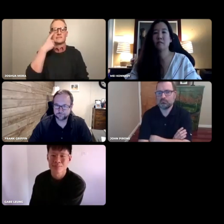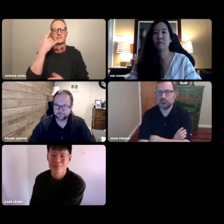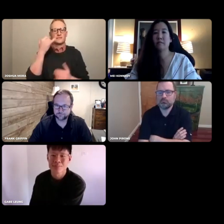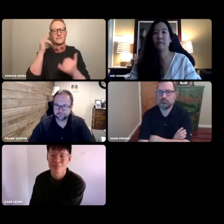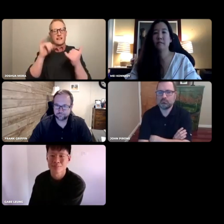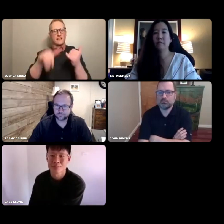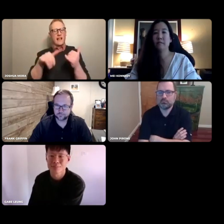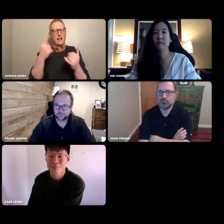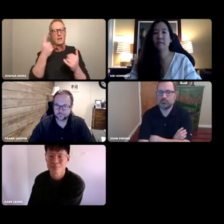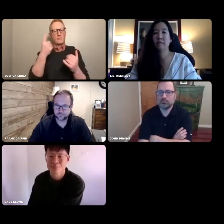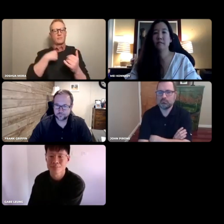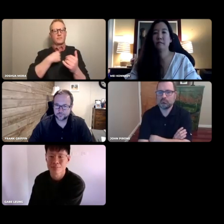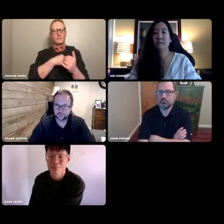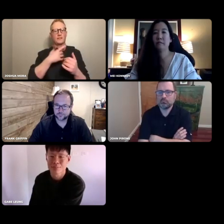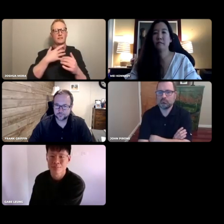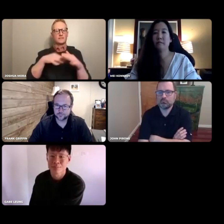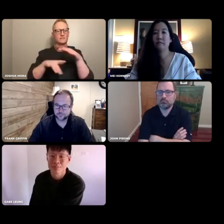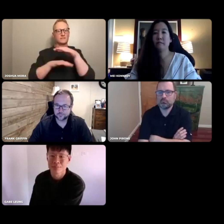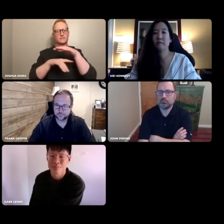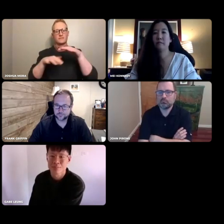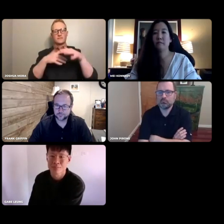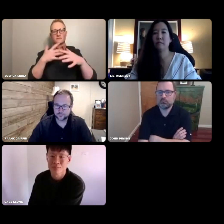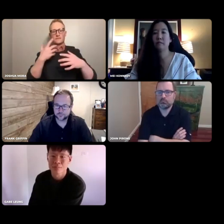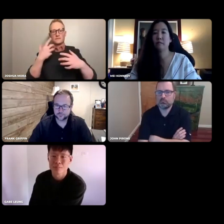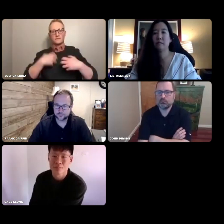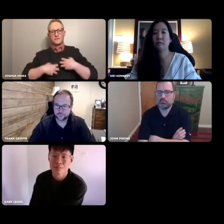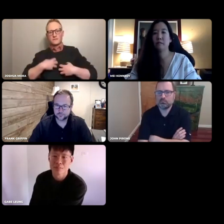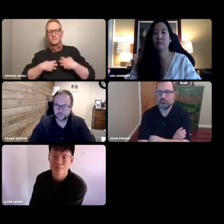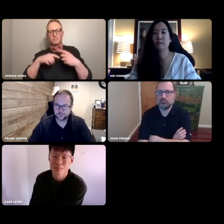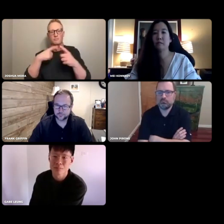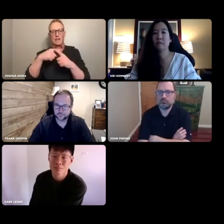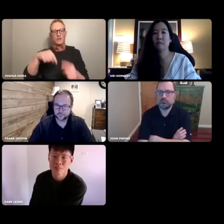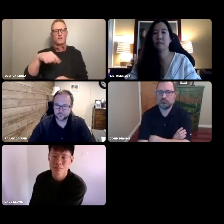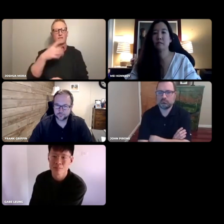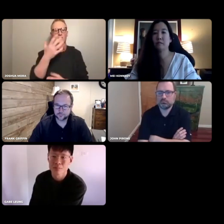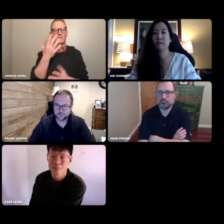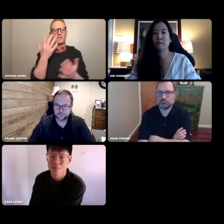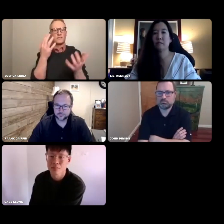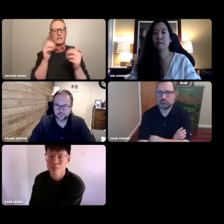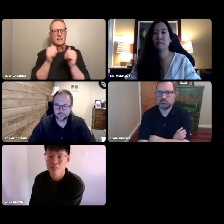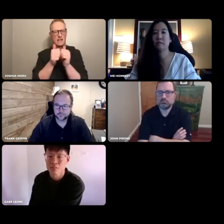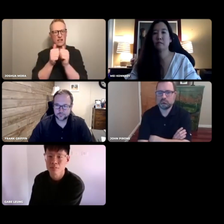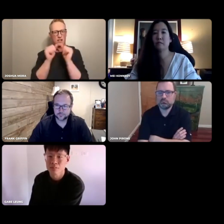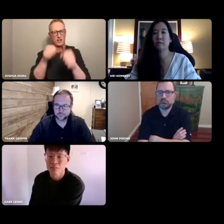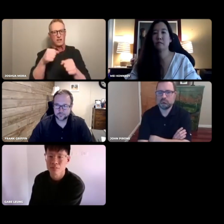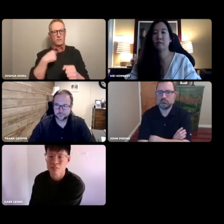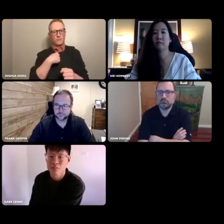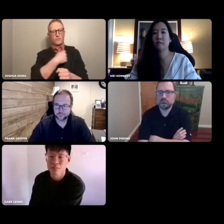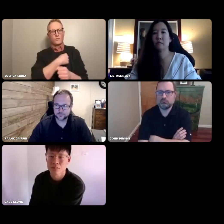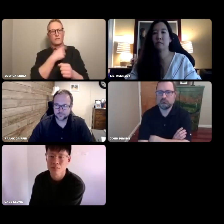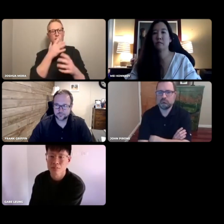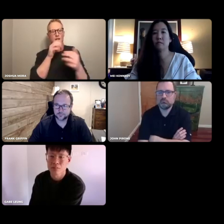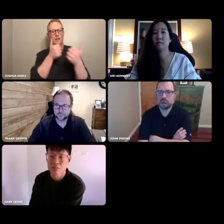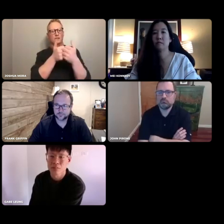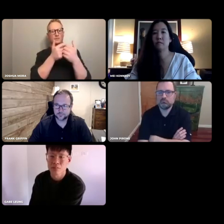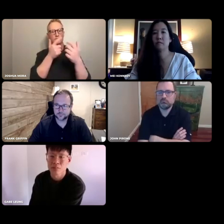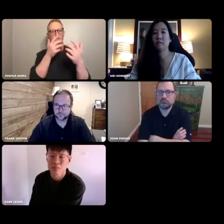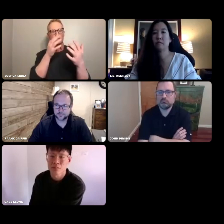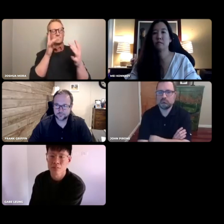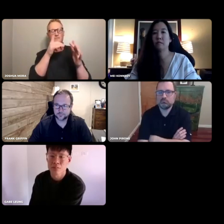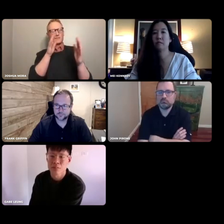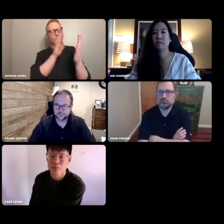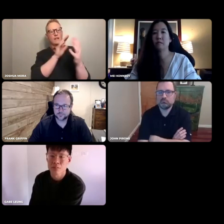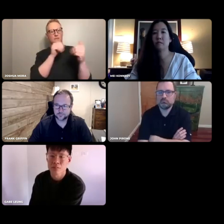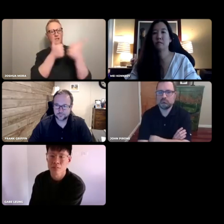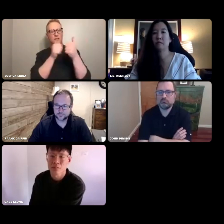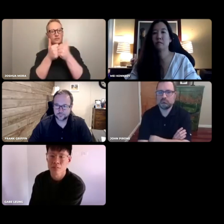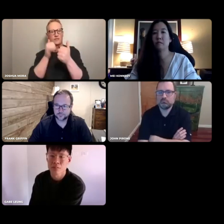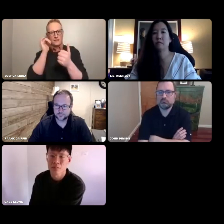I think that's something that probably causes a bit of concern.